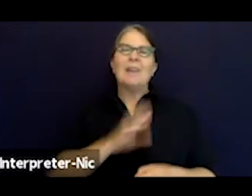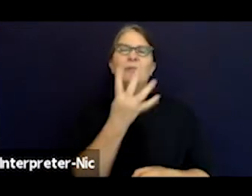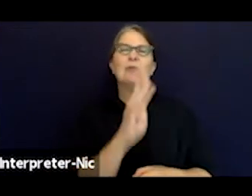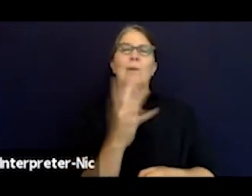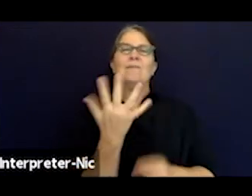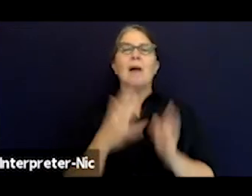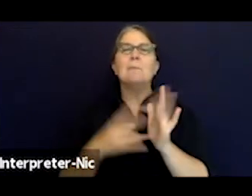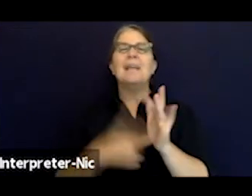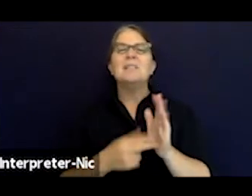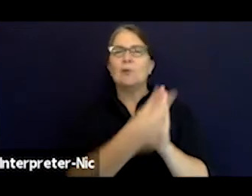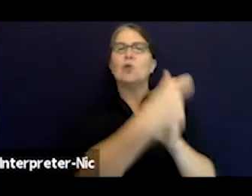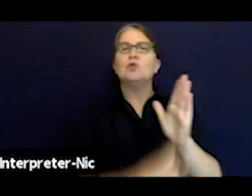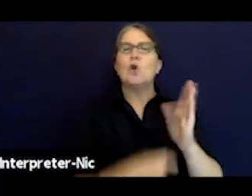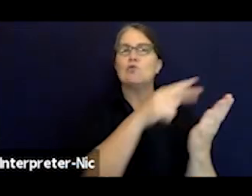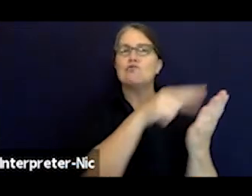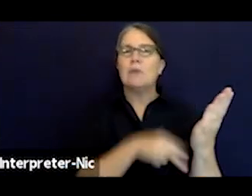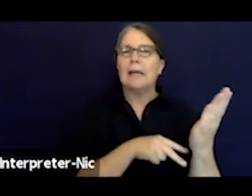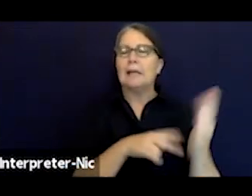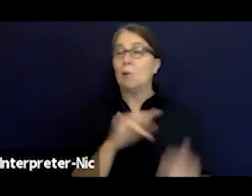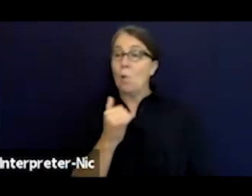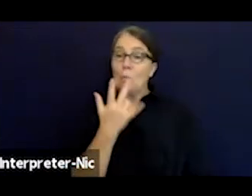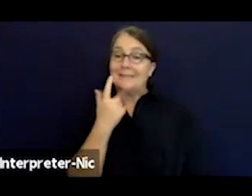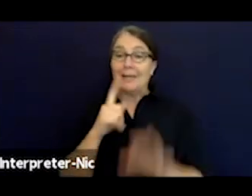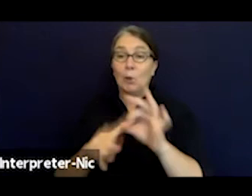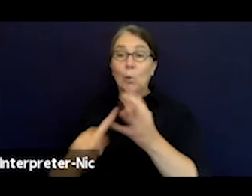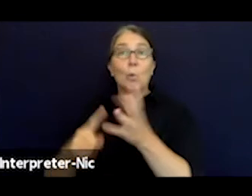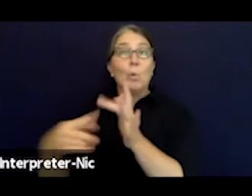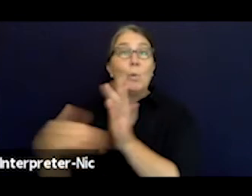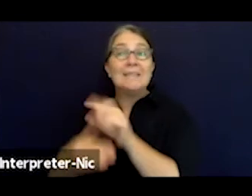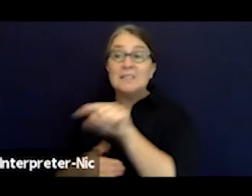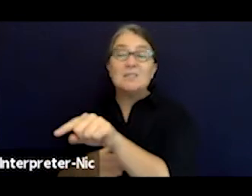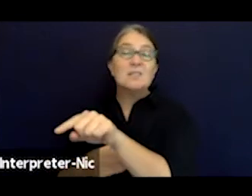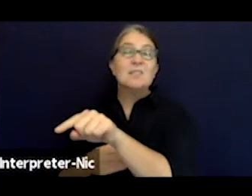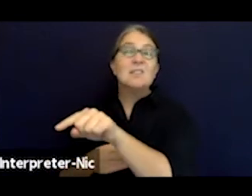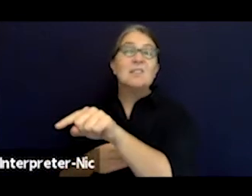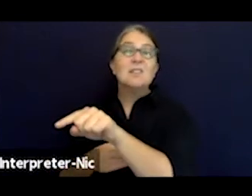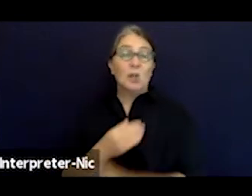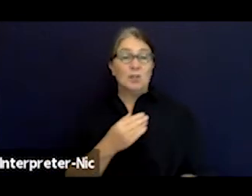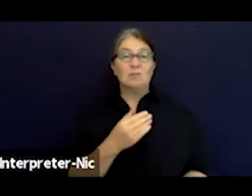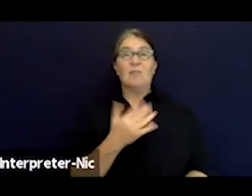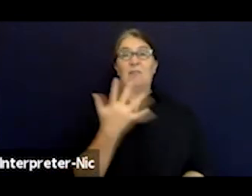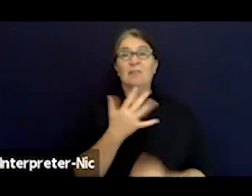you 15 minutes to do a practice quiz, tell your students 22-23 minutes. It's not a science,